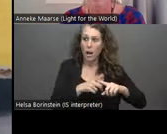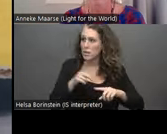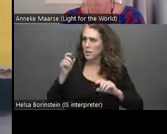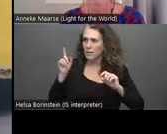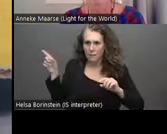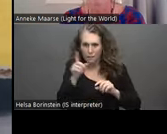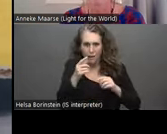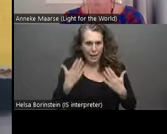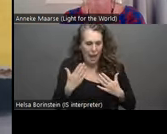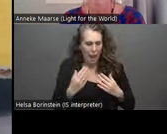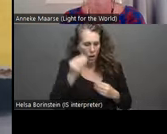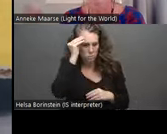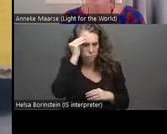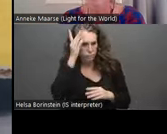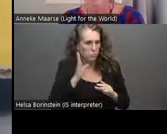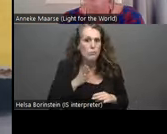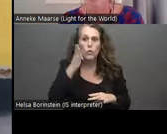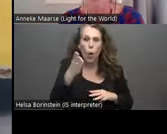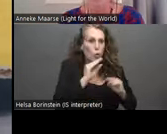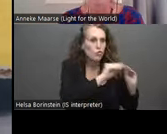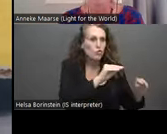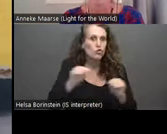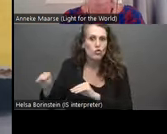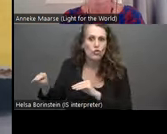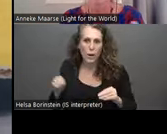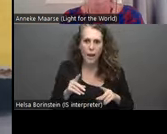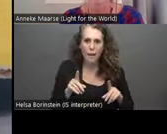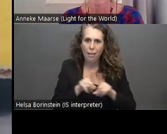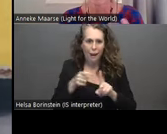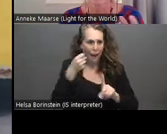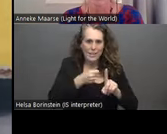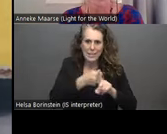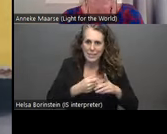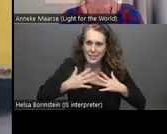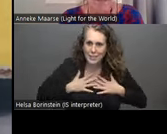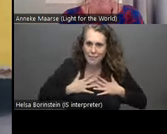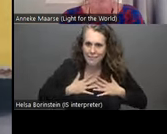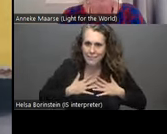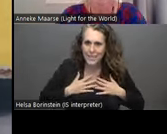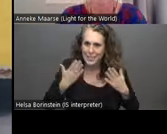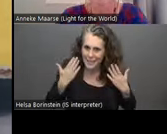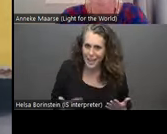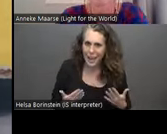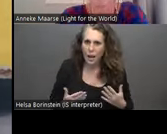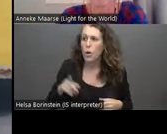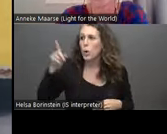and be actually the change, they want to see. And also they were able or they are able to